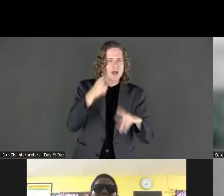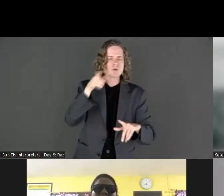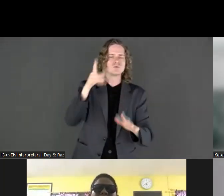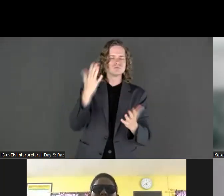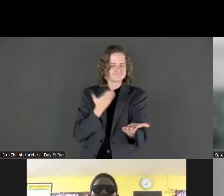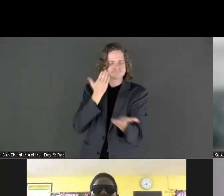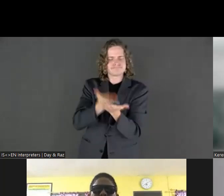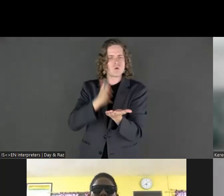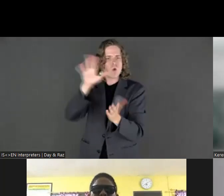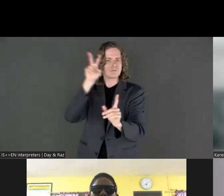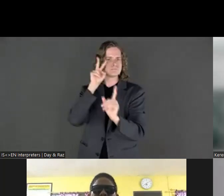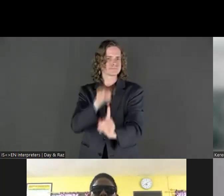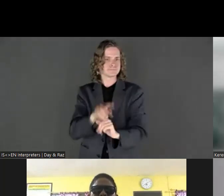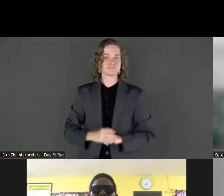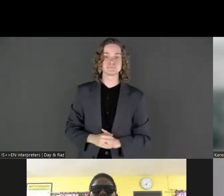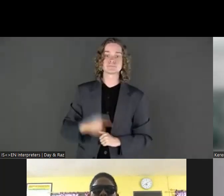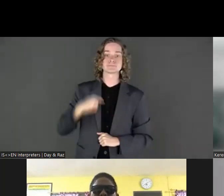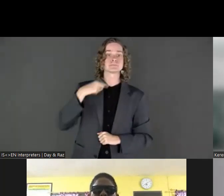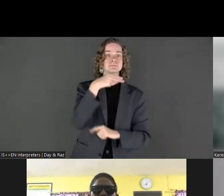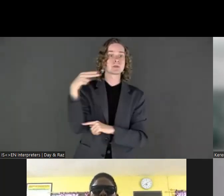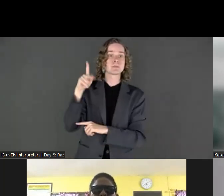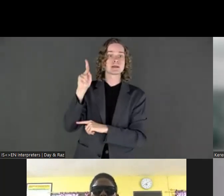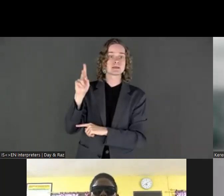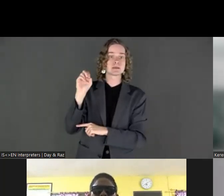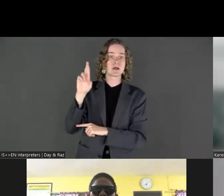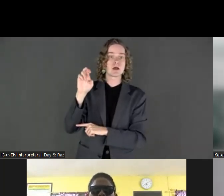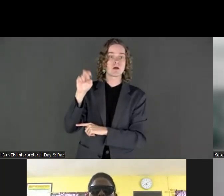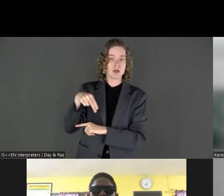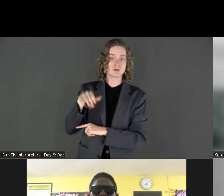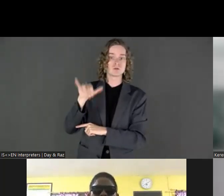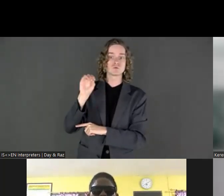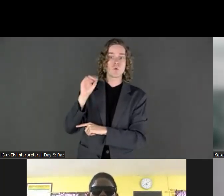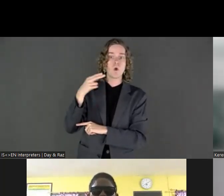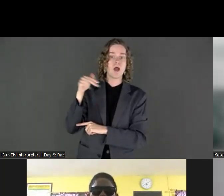My name is Karen Yohannes. And I serve as a gender, age and social inclusion advisor and